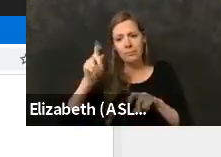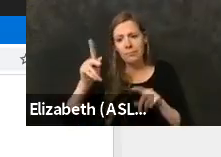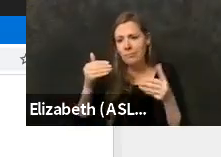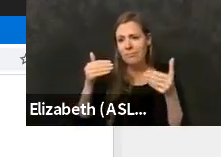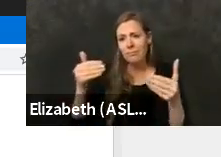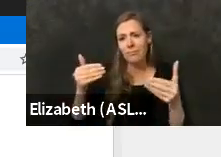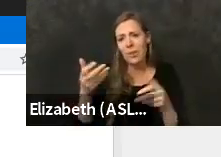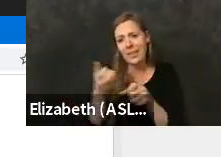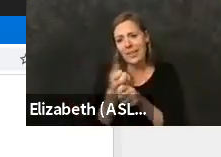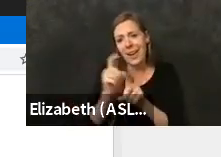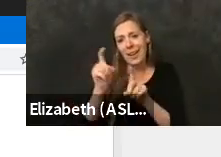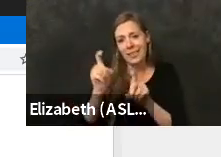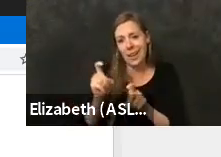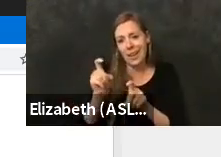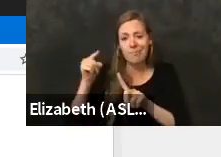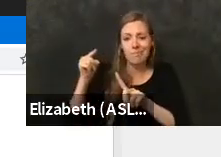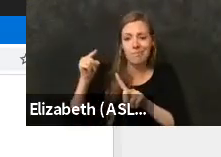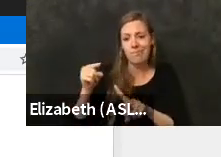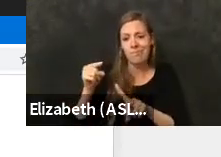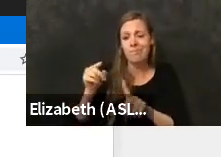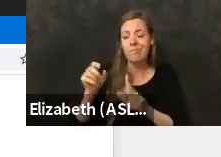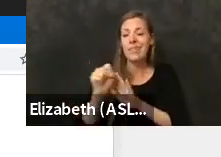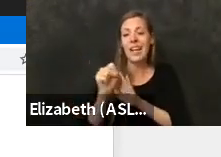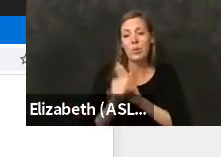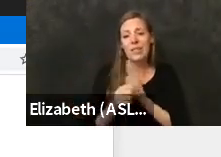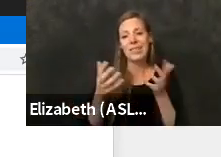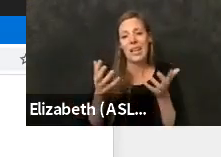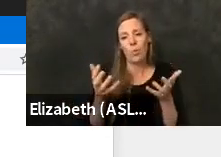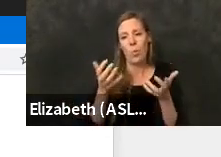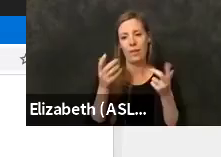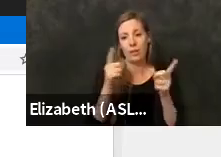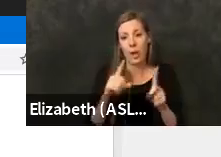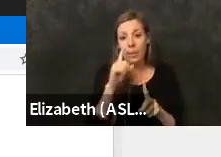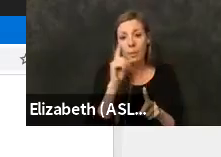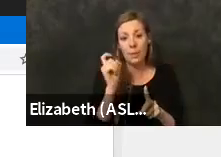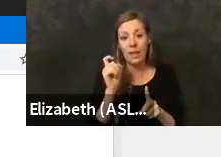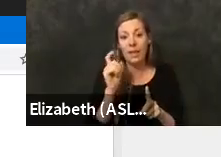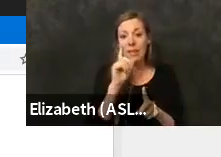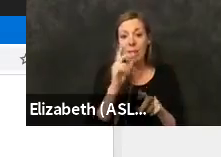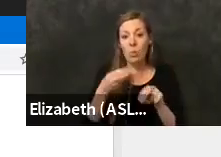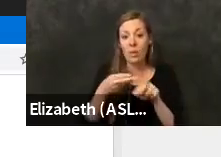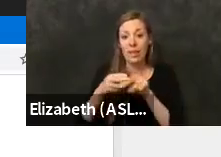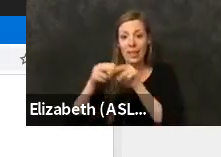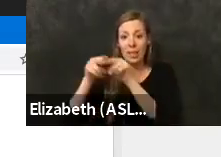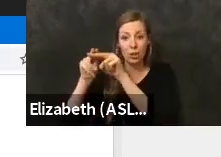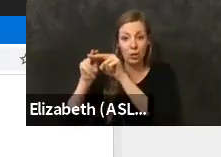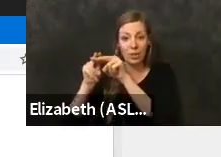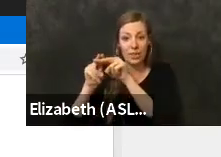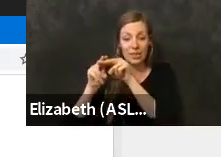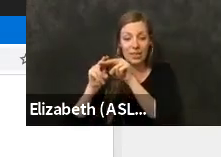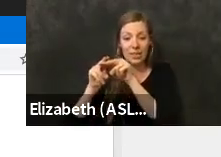And that's what the state is encouraging us to do, because not only will that increase the denominator of people getting